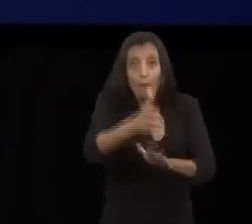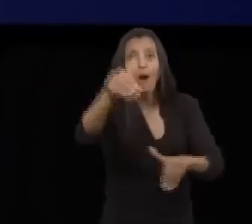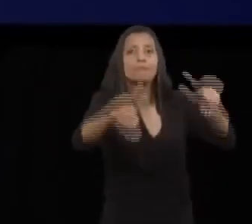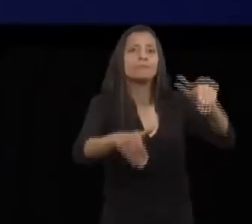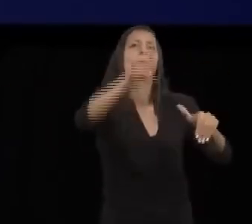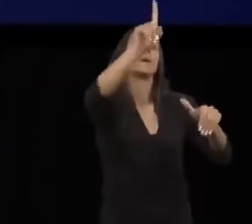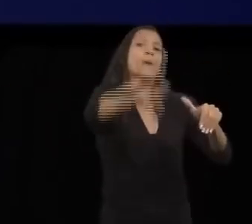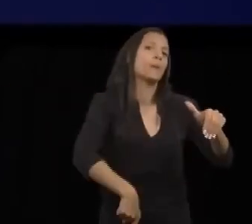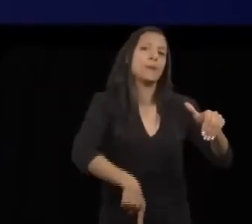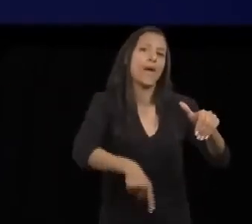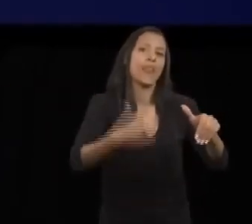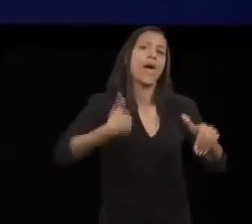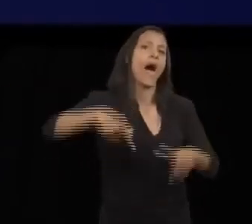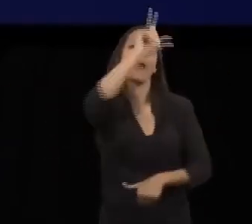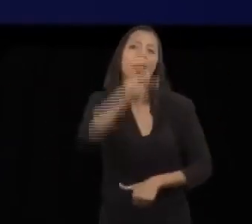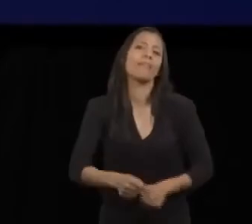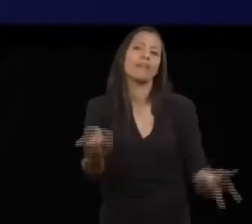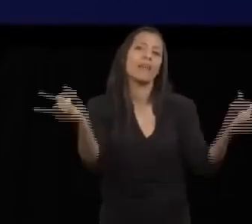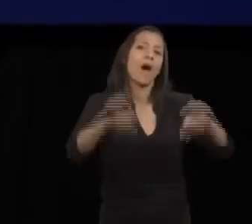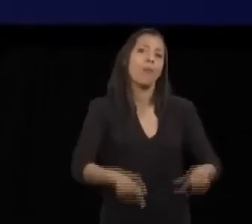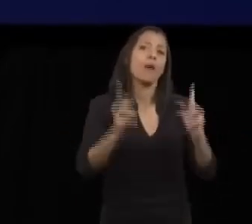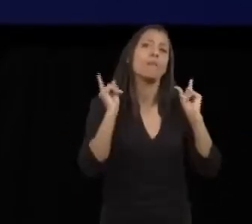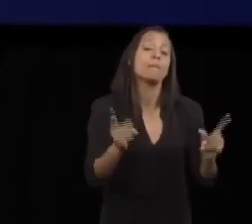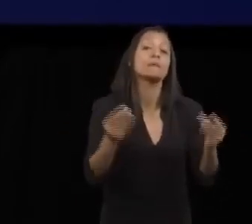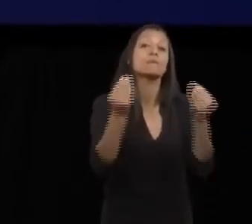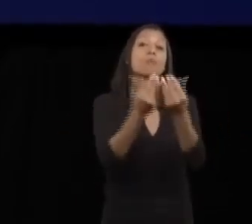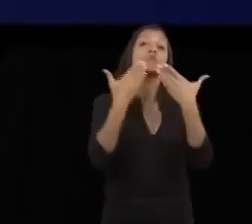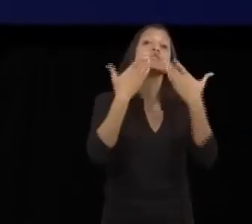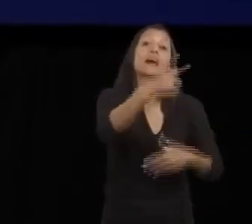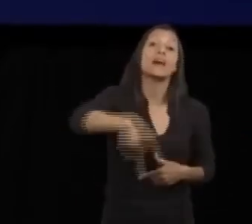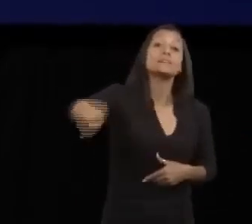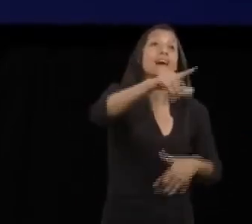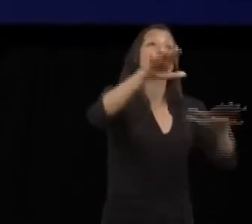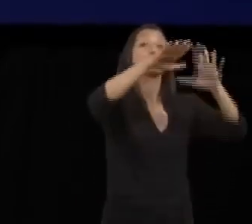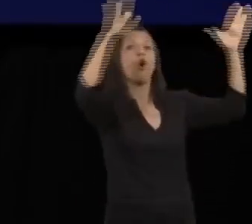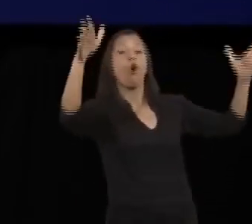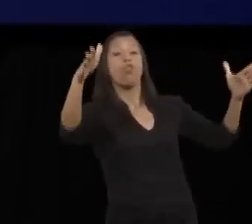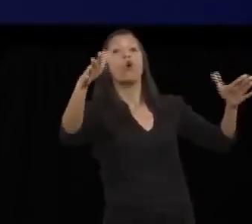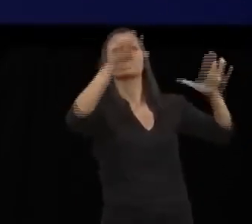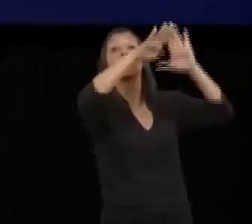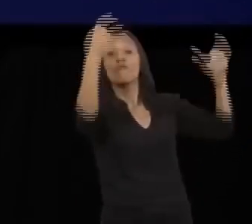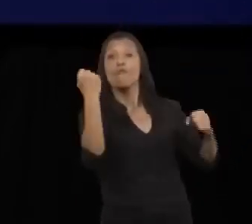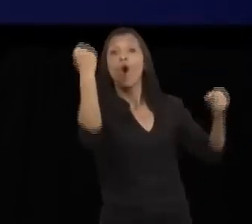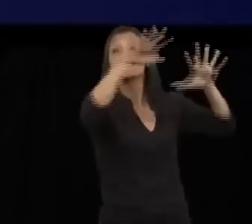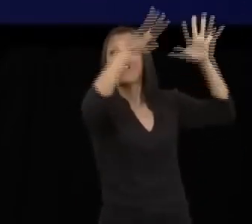Thank you all very much, may God bless you, may the forces of heaven be with us,